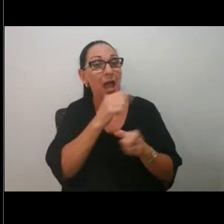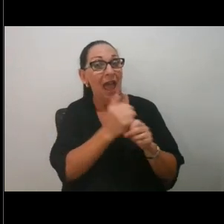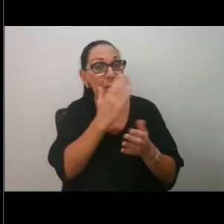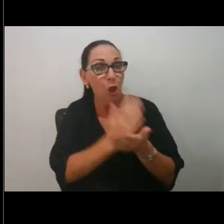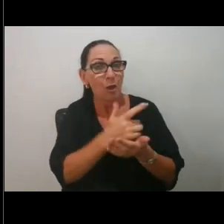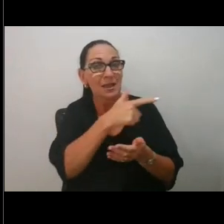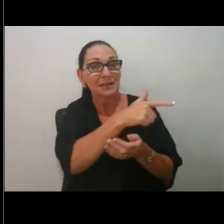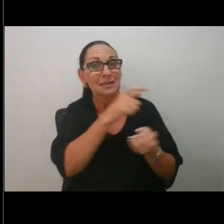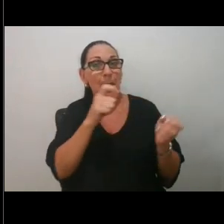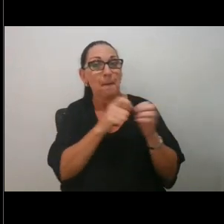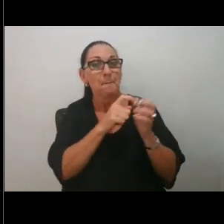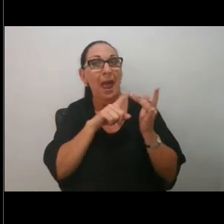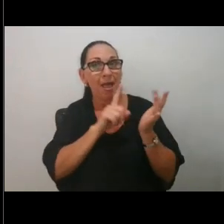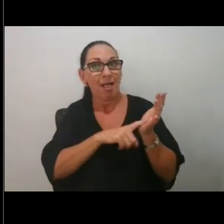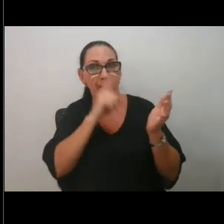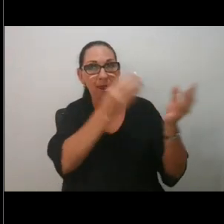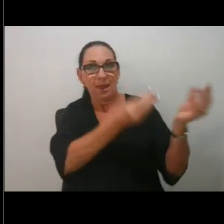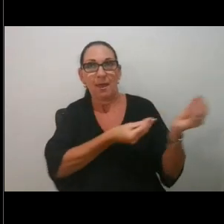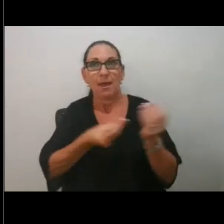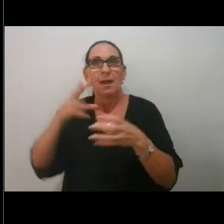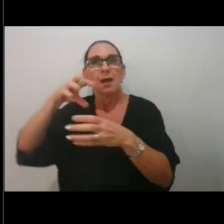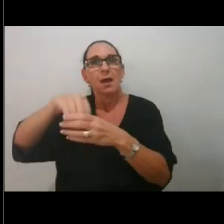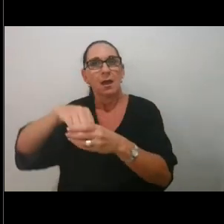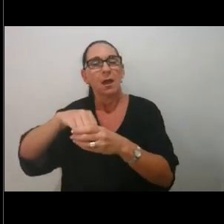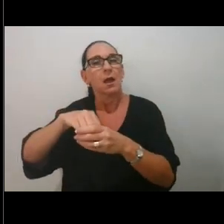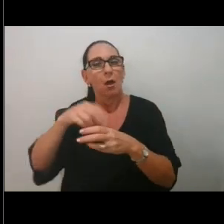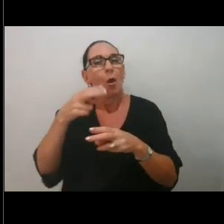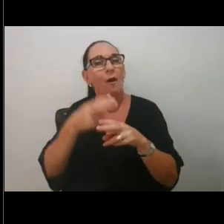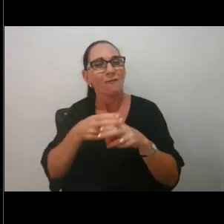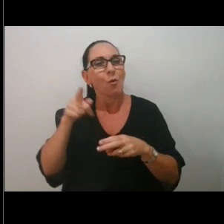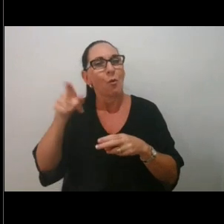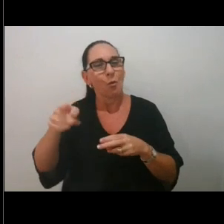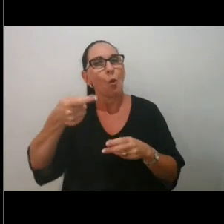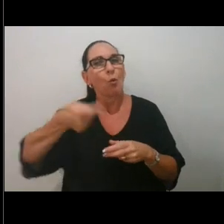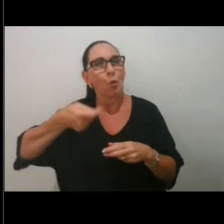into the Court Link program uh to seek to have them join up with their Court Link charges and